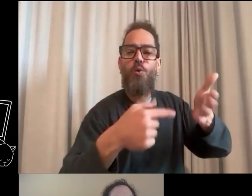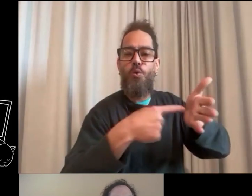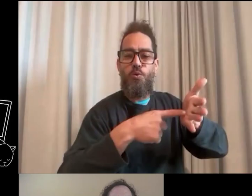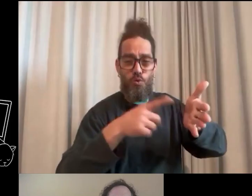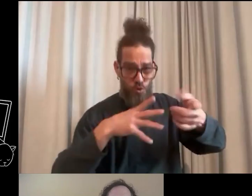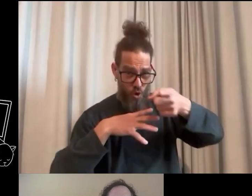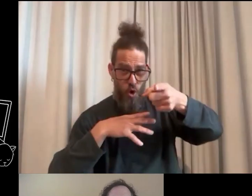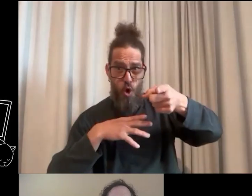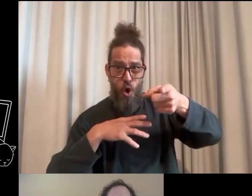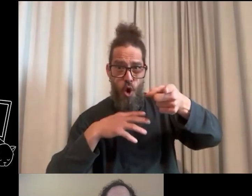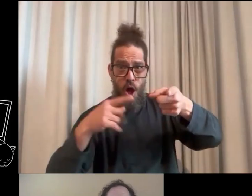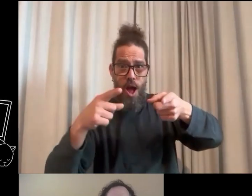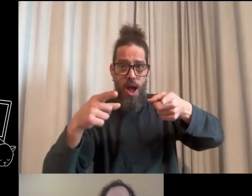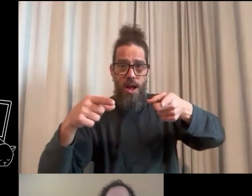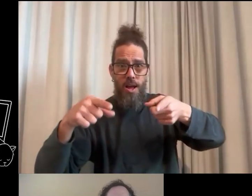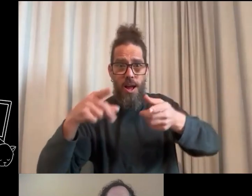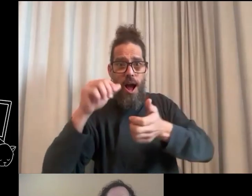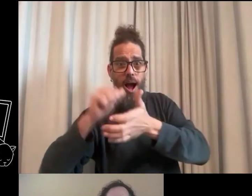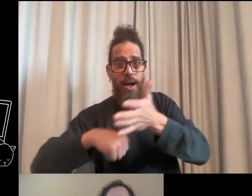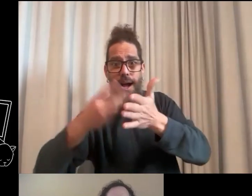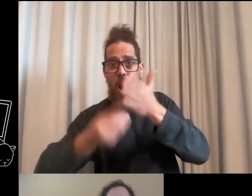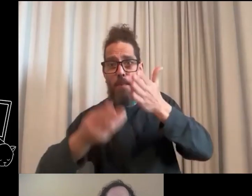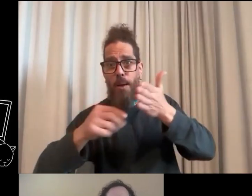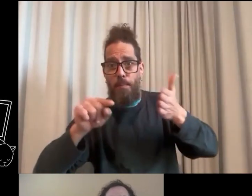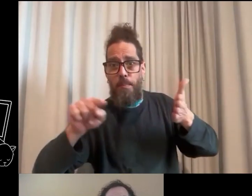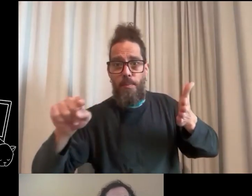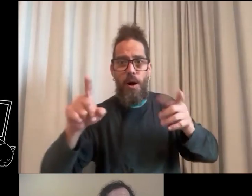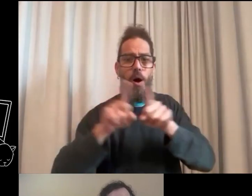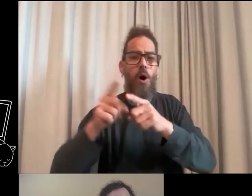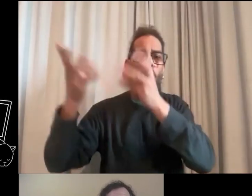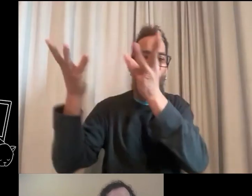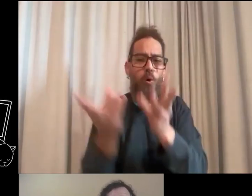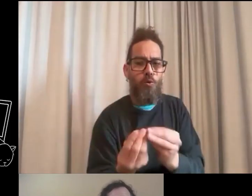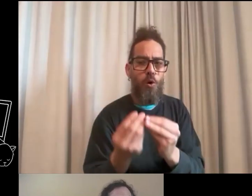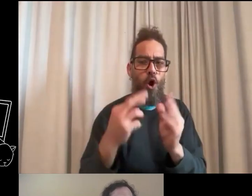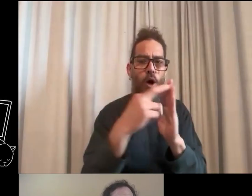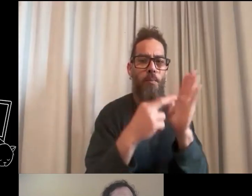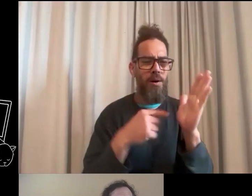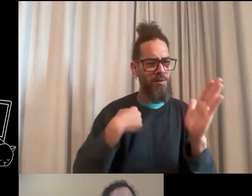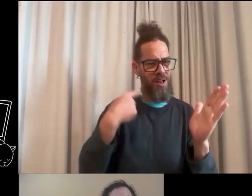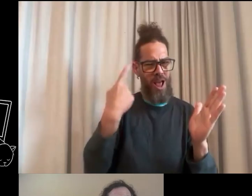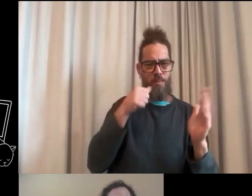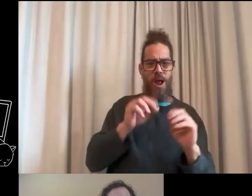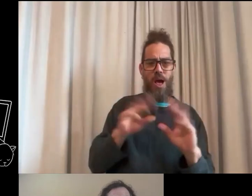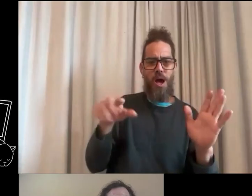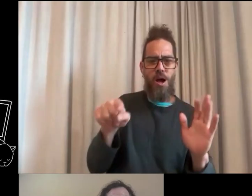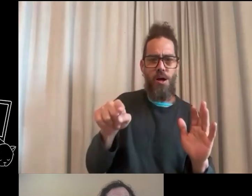And I'm assuming, Margarita, that you're referring to General Accounting Principles when you say a GAP report template?